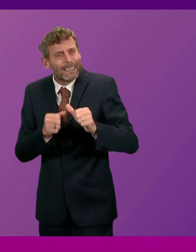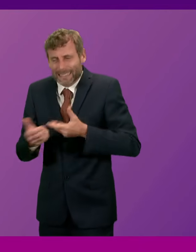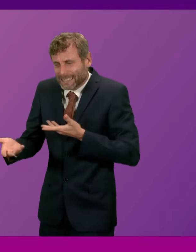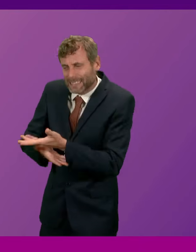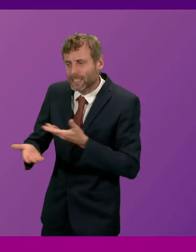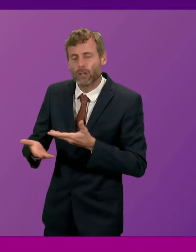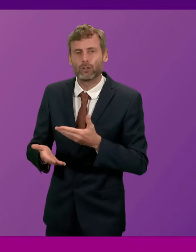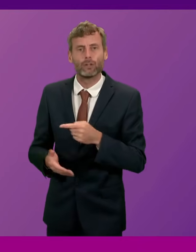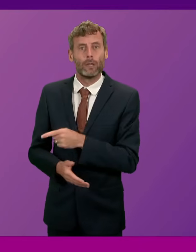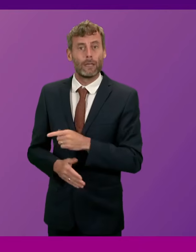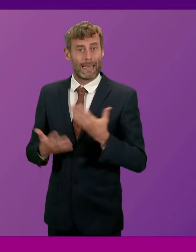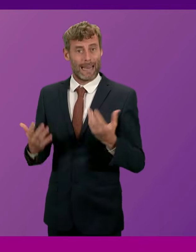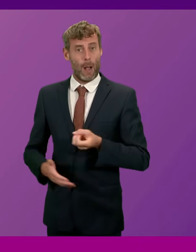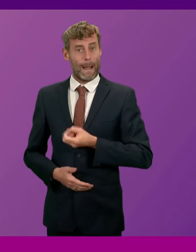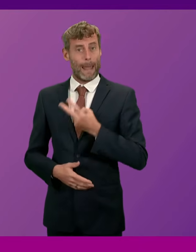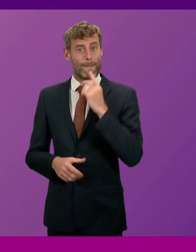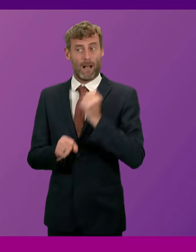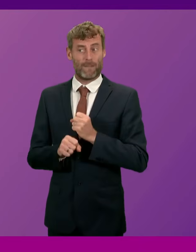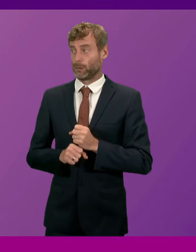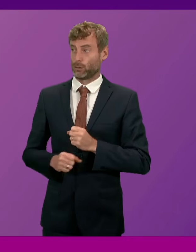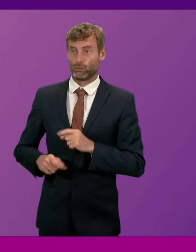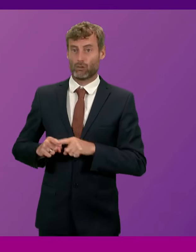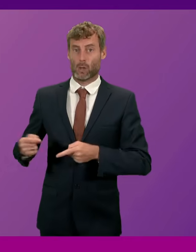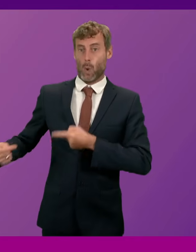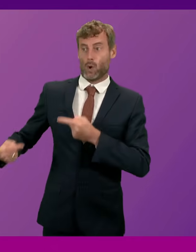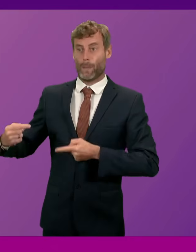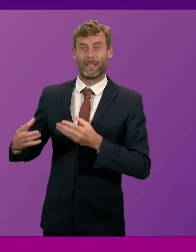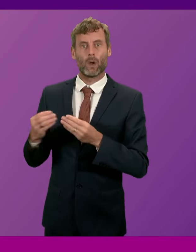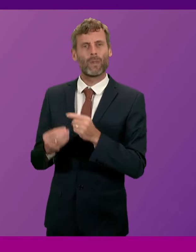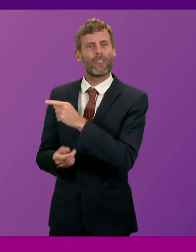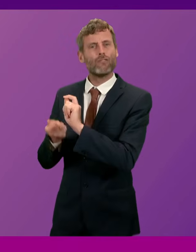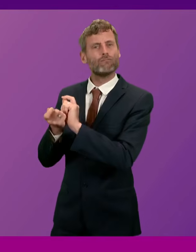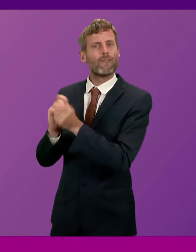compete with the Reform party that has consumed the Starmer Government in London.